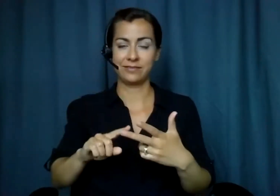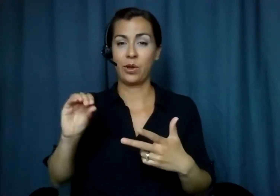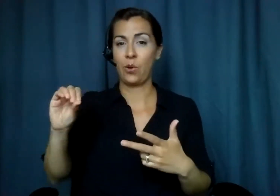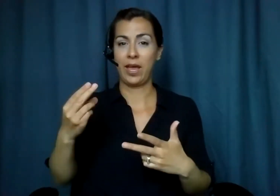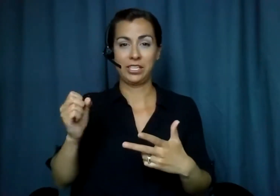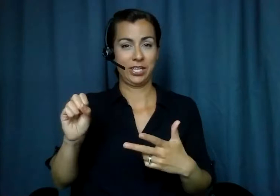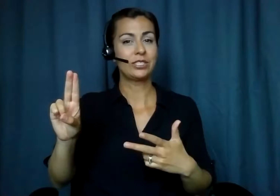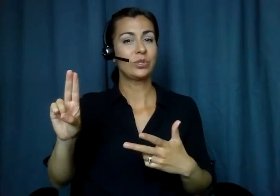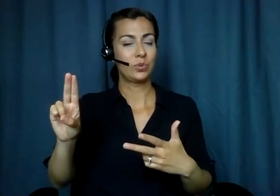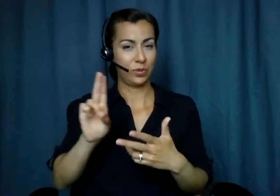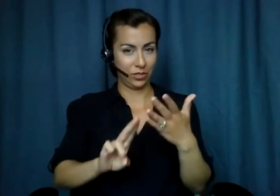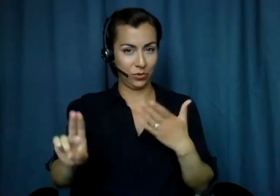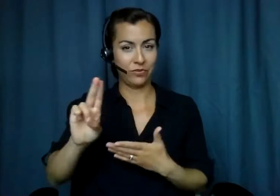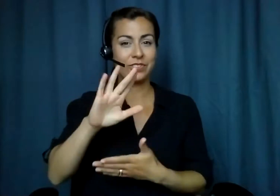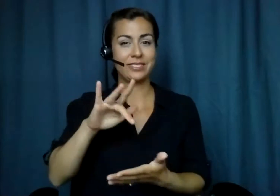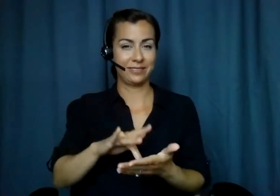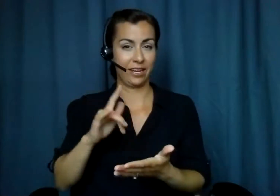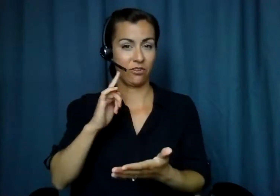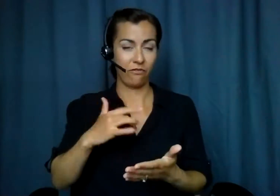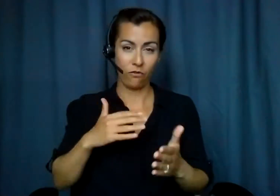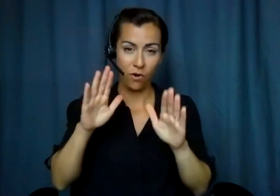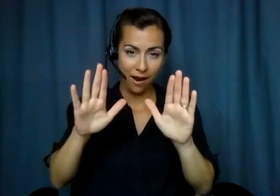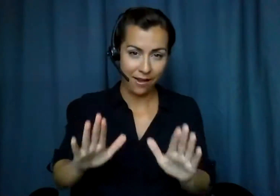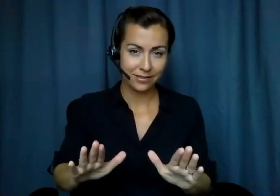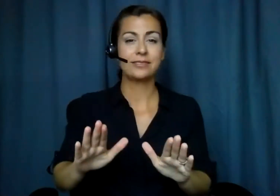I'm 26, so I don't know world without curb cuts